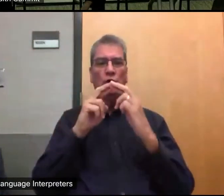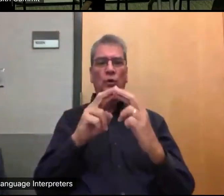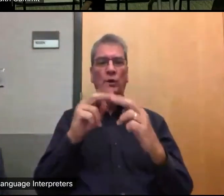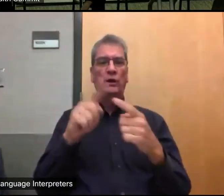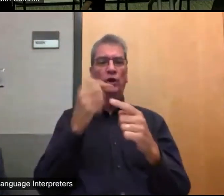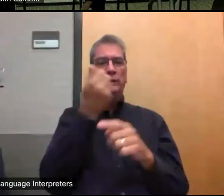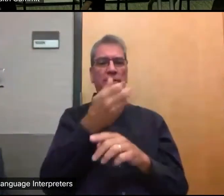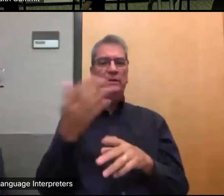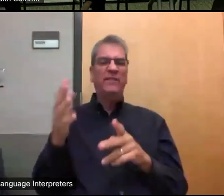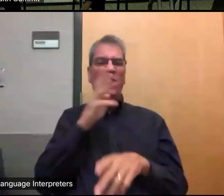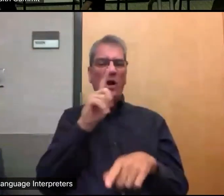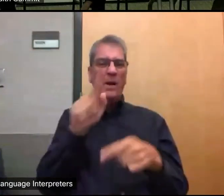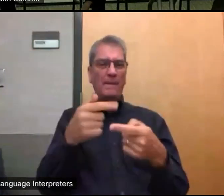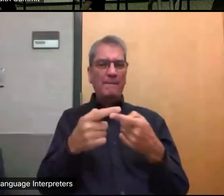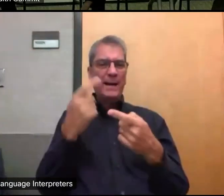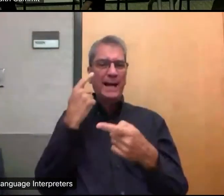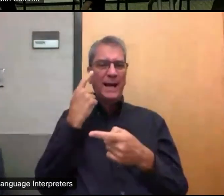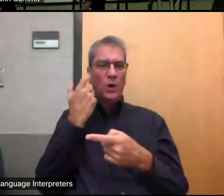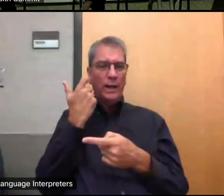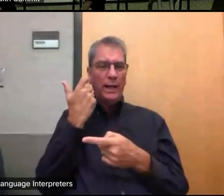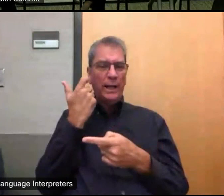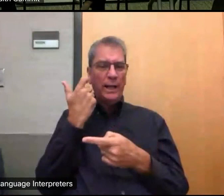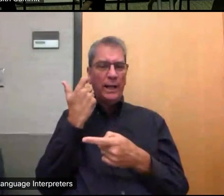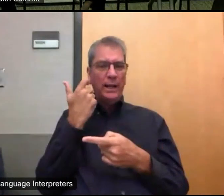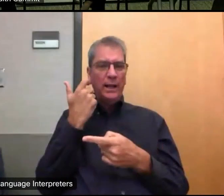of the things that we've been talking about and it's it's fundamentally.